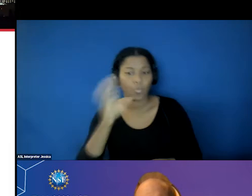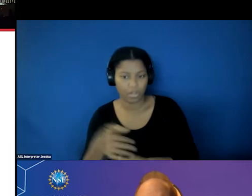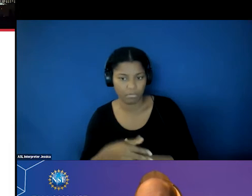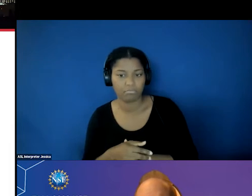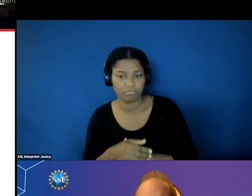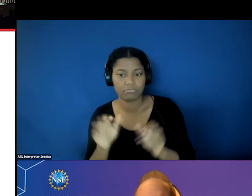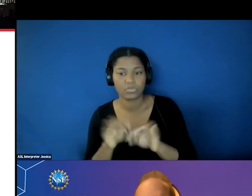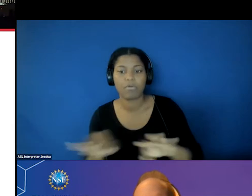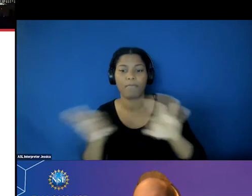So,